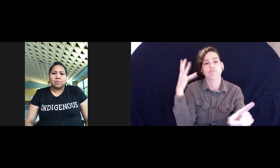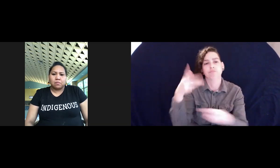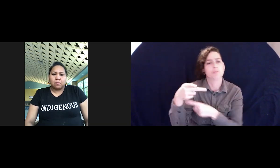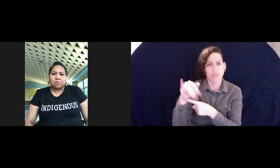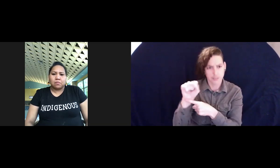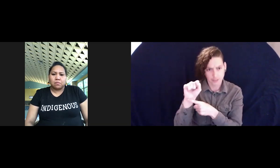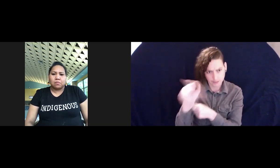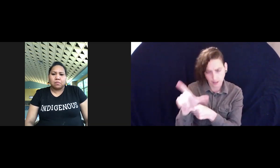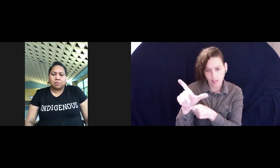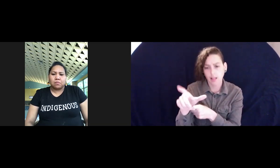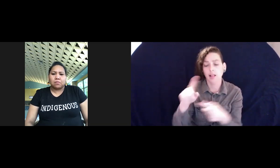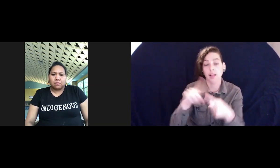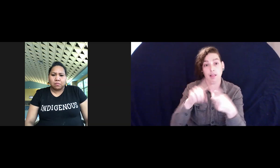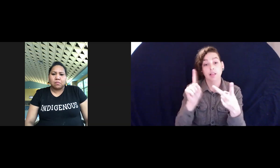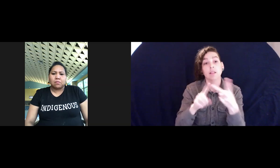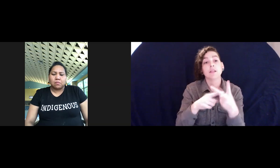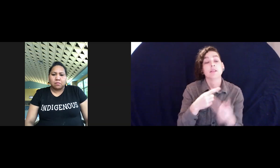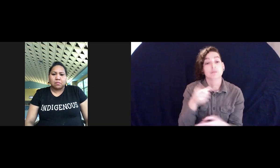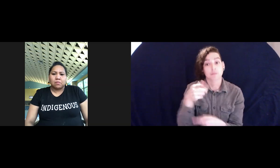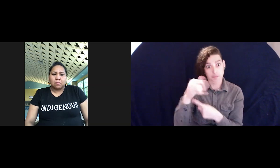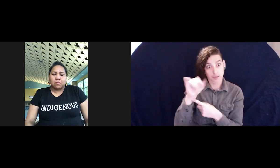Can you explain what that is?